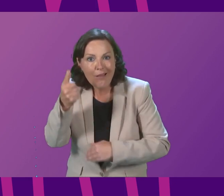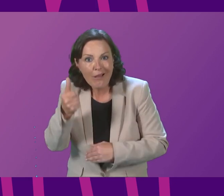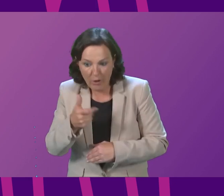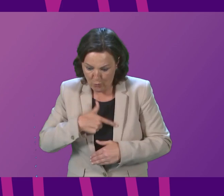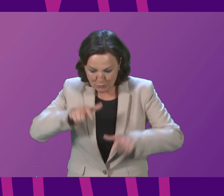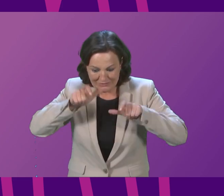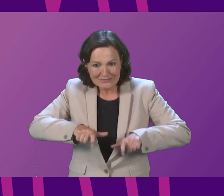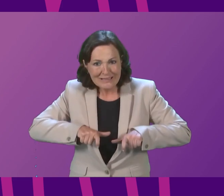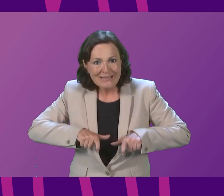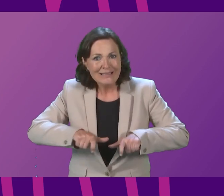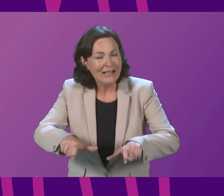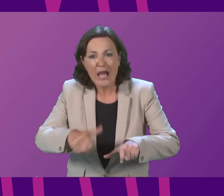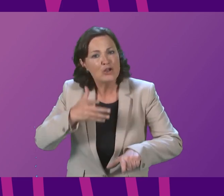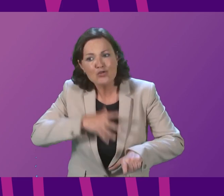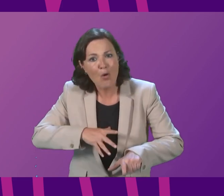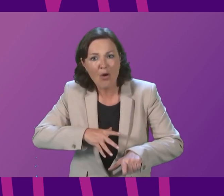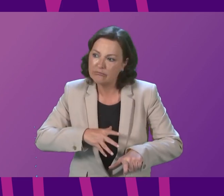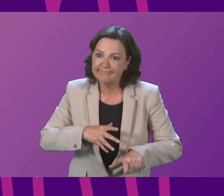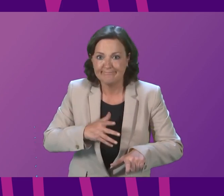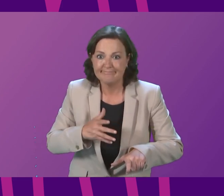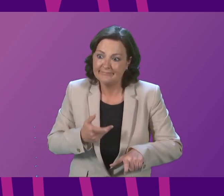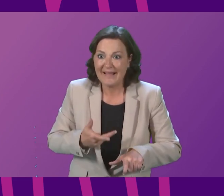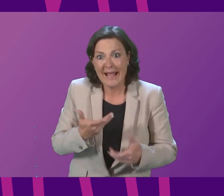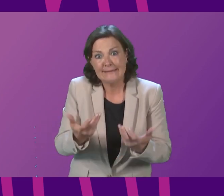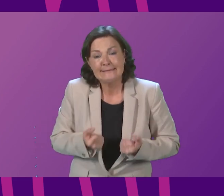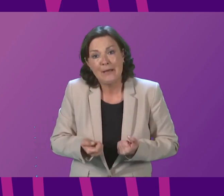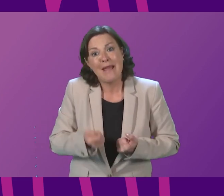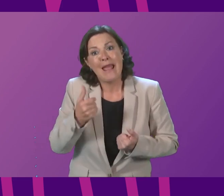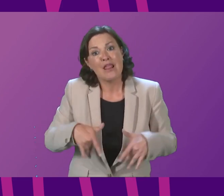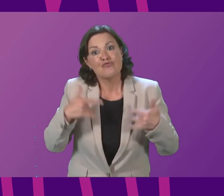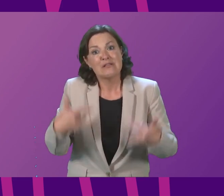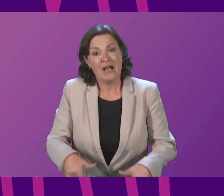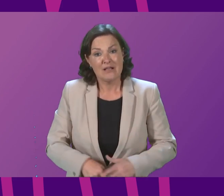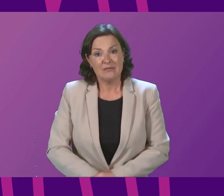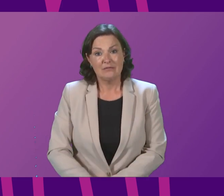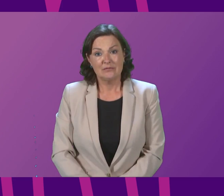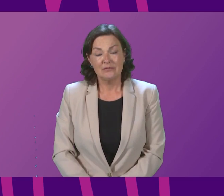not take advantage of early retirement? We need those offices on the front line.